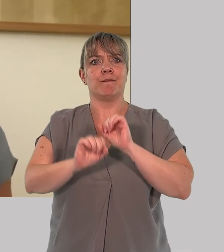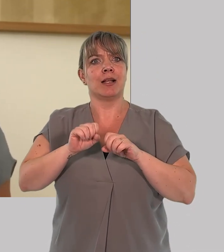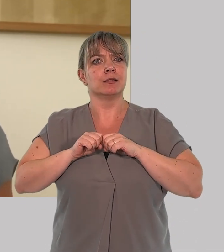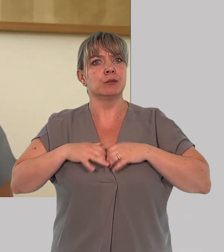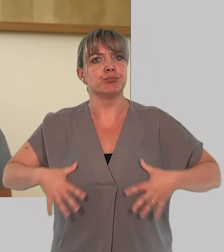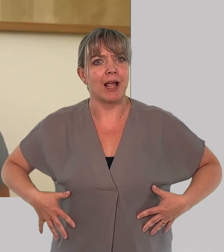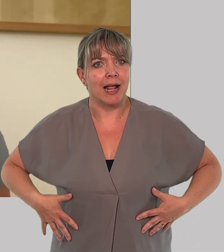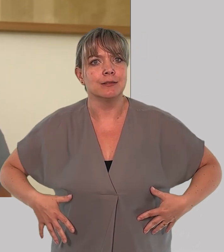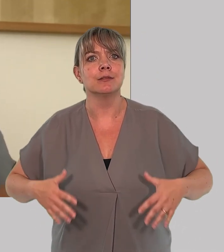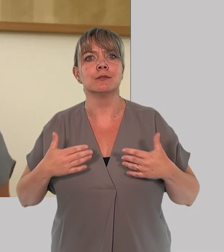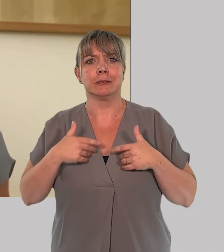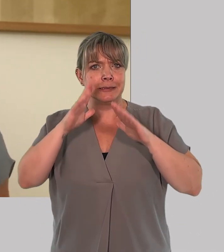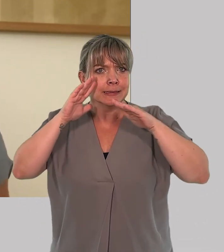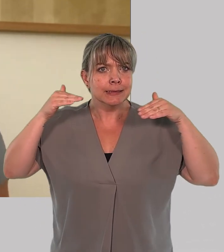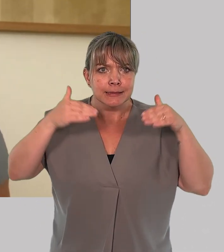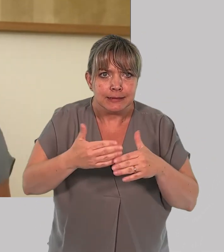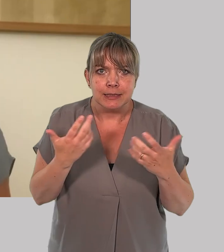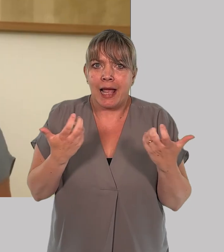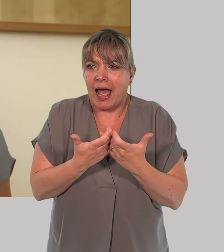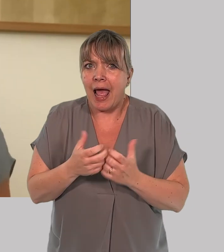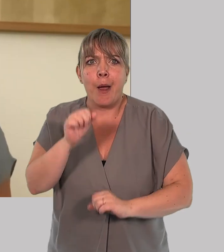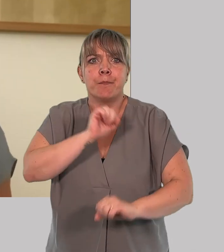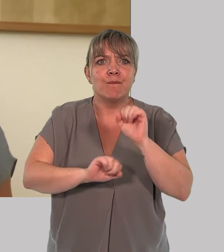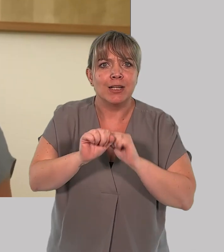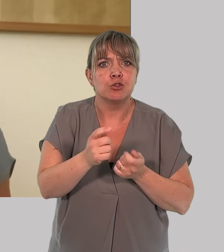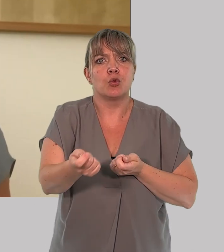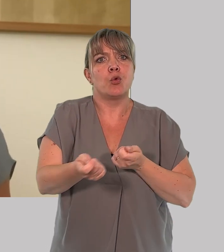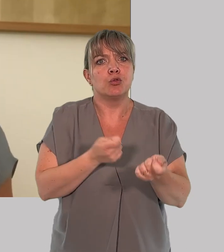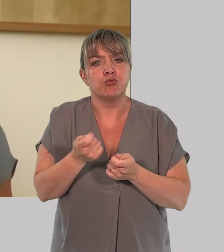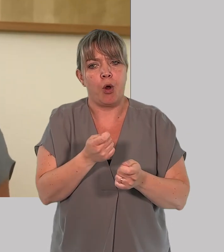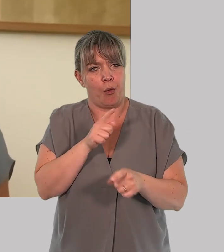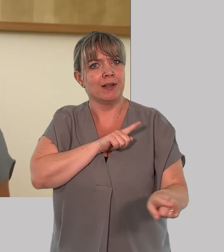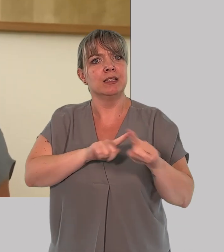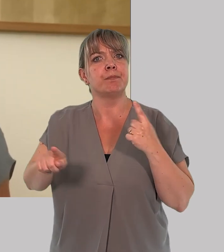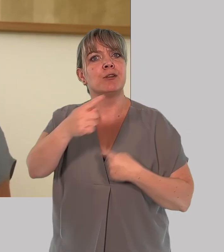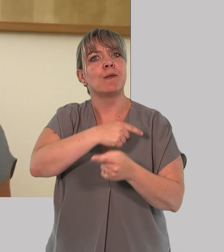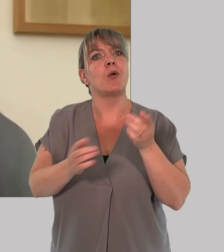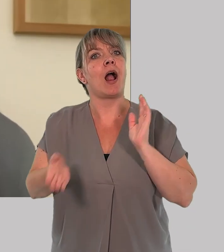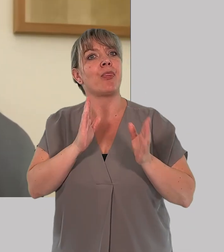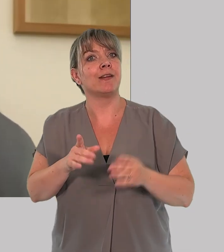So I think that that is a key area that needs much improvement moving forward. I will always